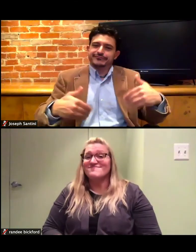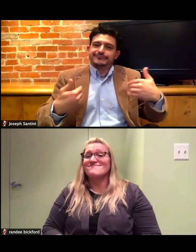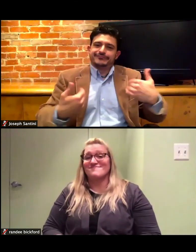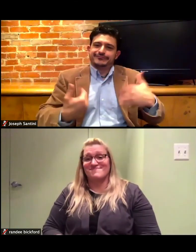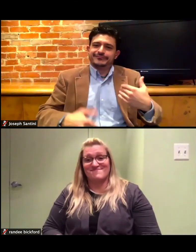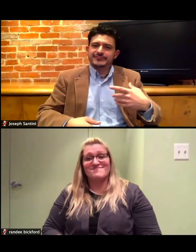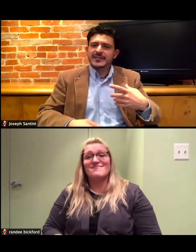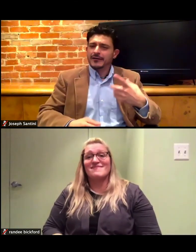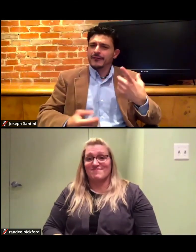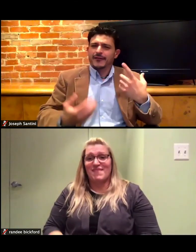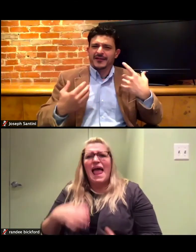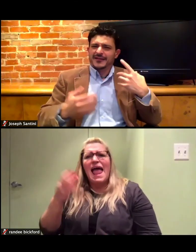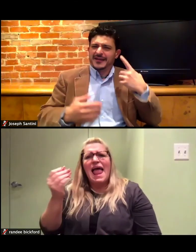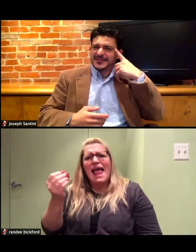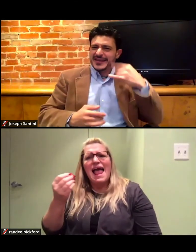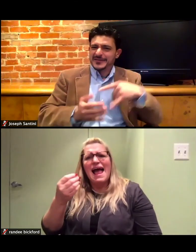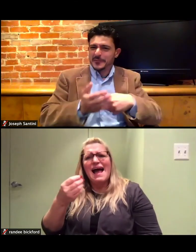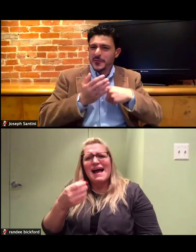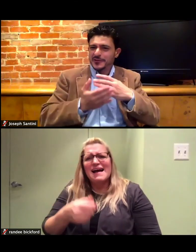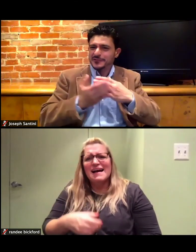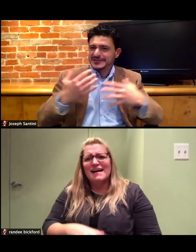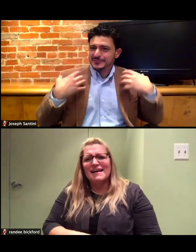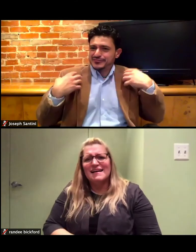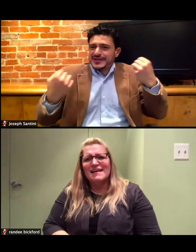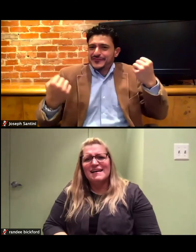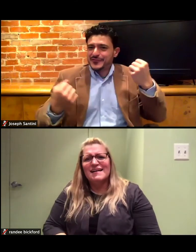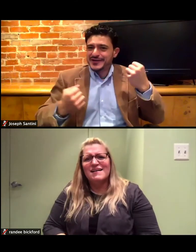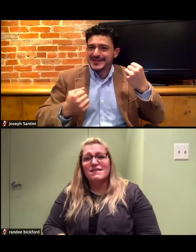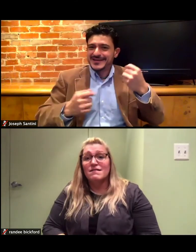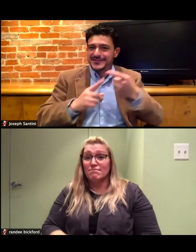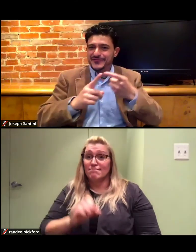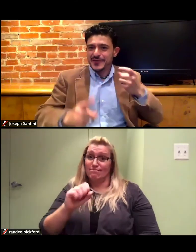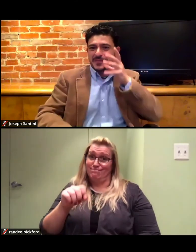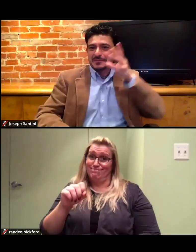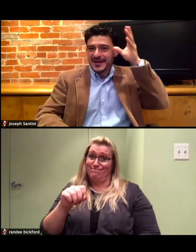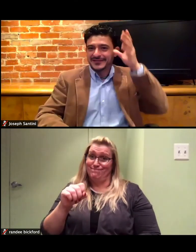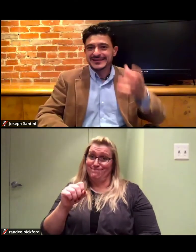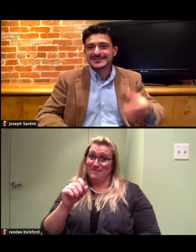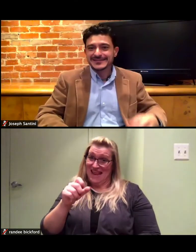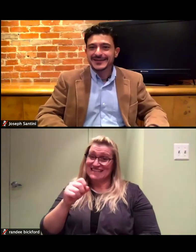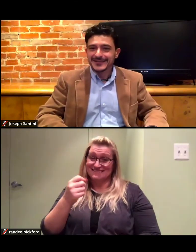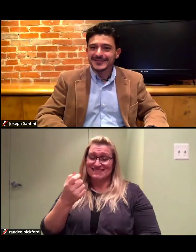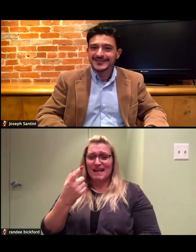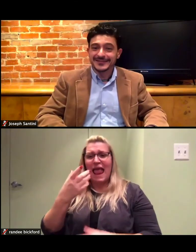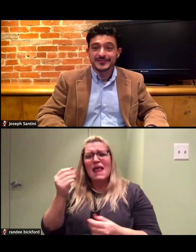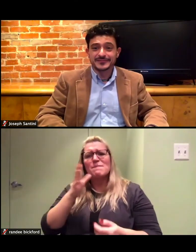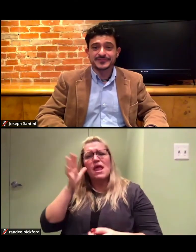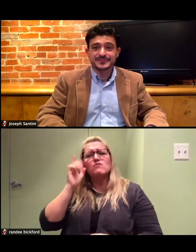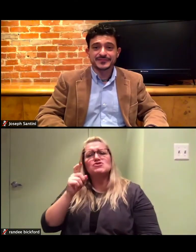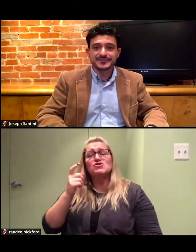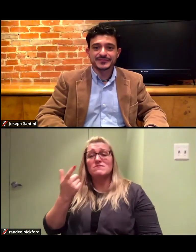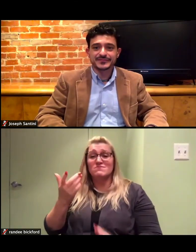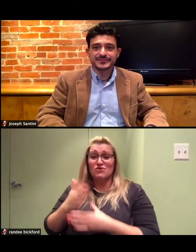being honest and having those back and forth discussions about how that impacts them. And I think it requires some bravery